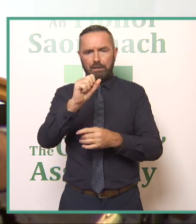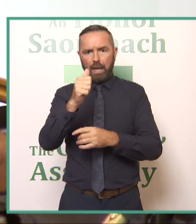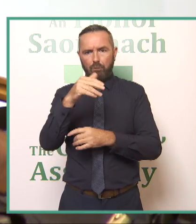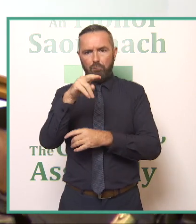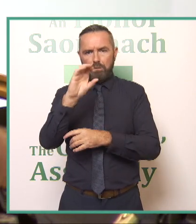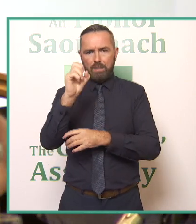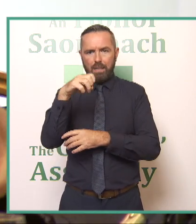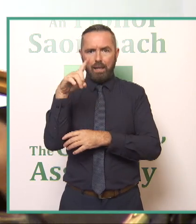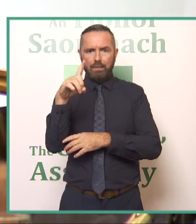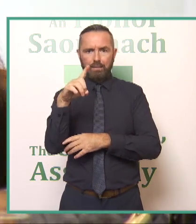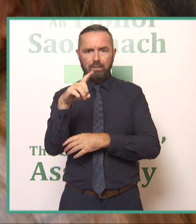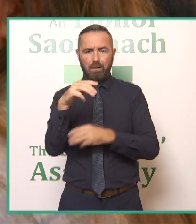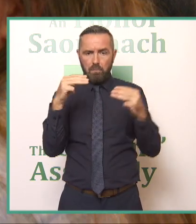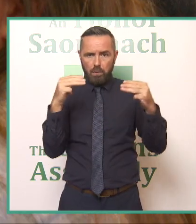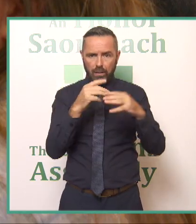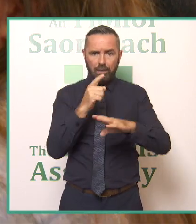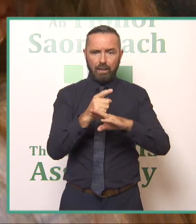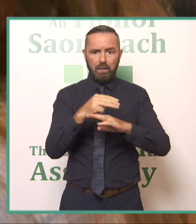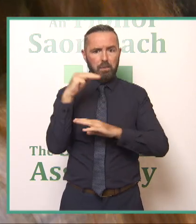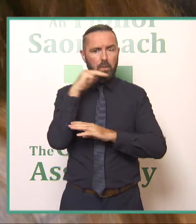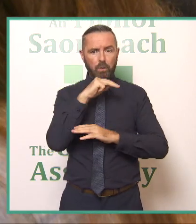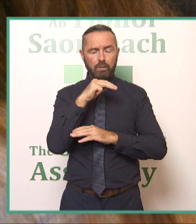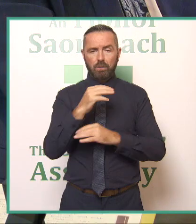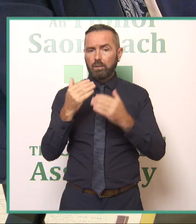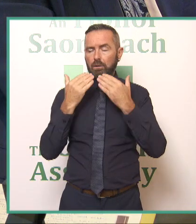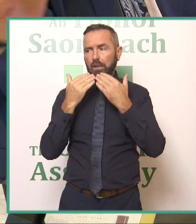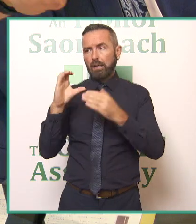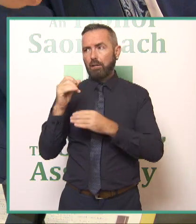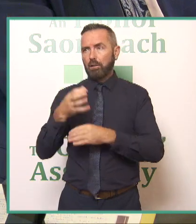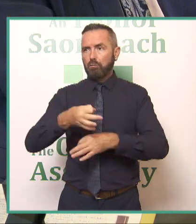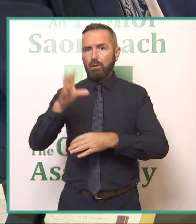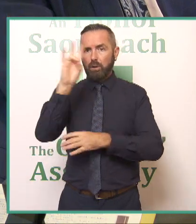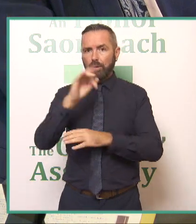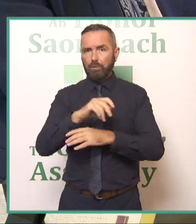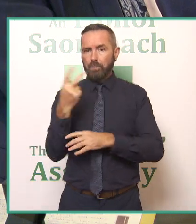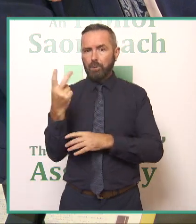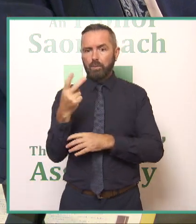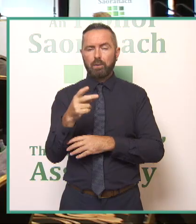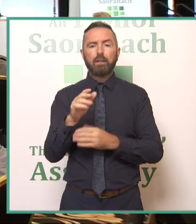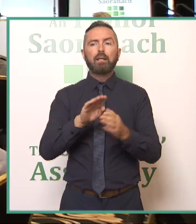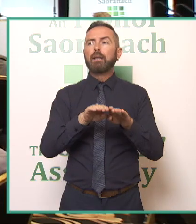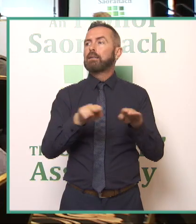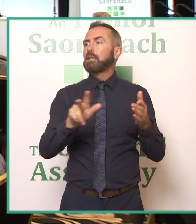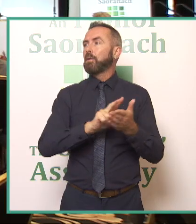a biodiversity crisis Thank You Caroline and great question from 2 and 13 is it yeah 13 yep